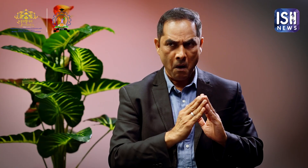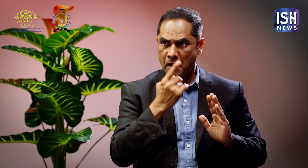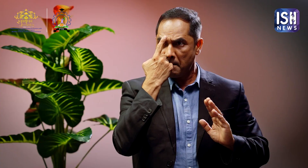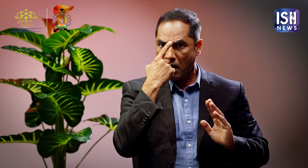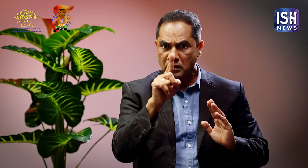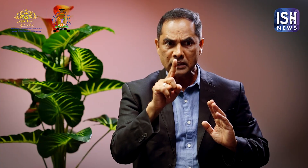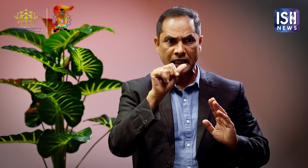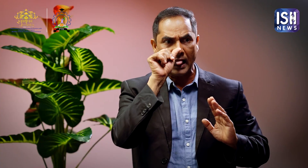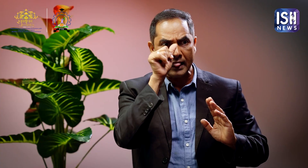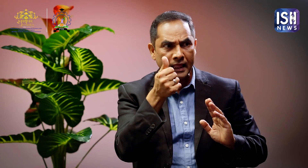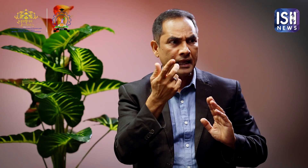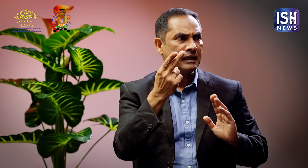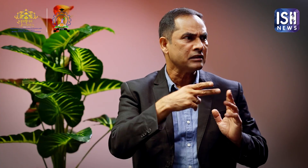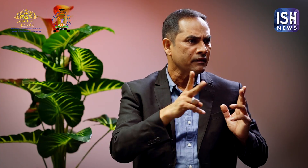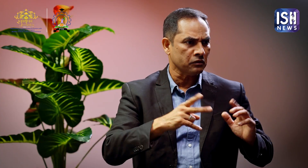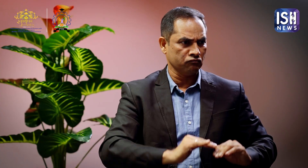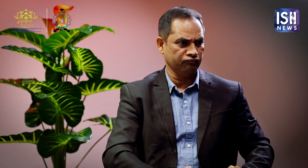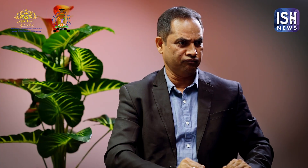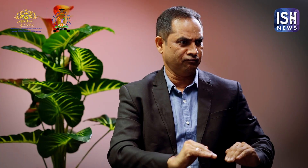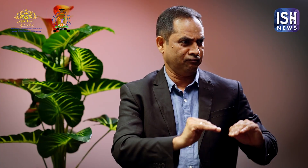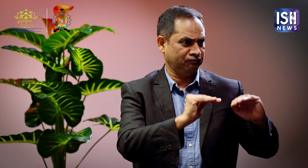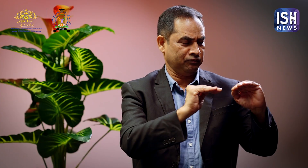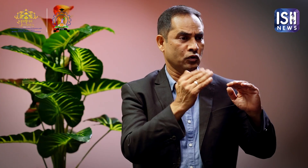Whatever the language is spoken at home, whether it be Marathi, Hindi, etc. the children grew acquring the language.